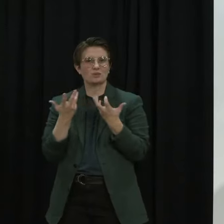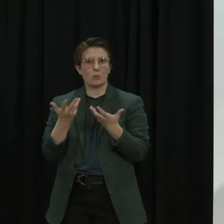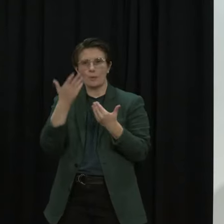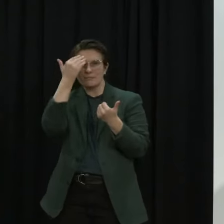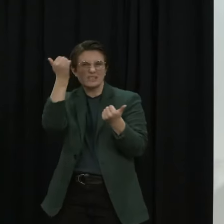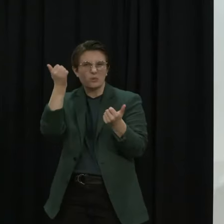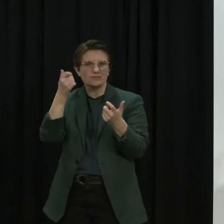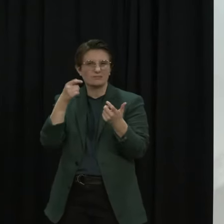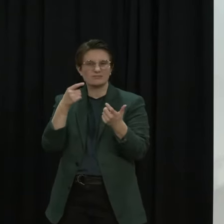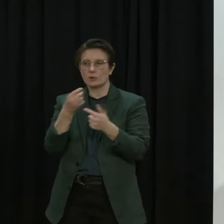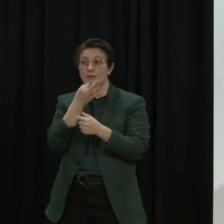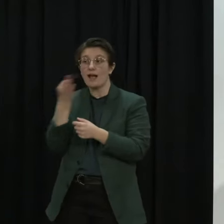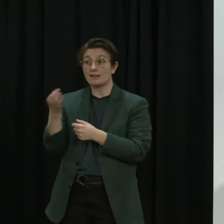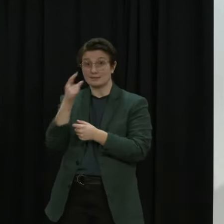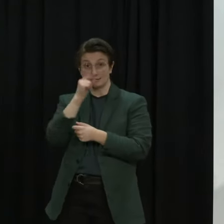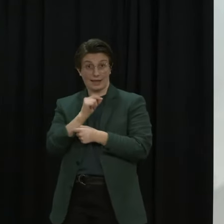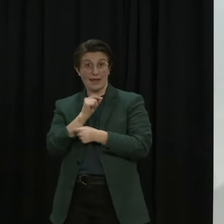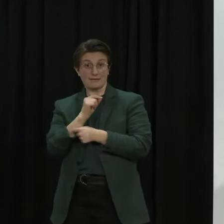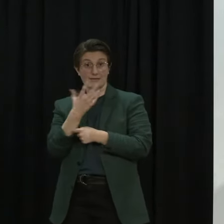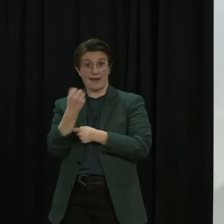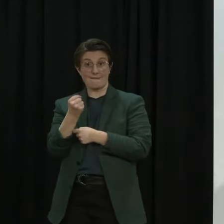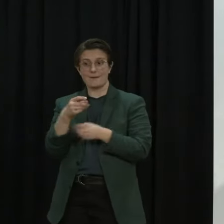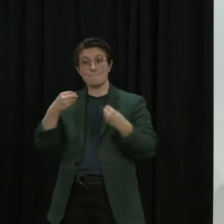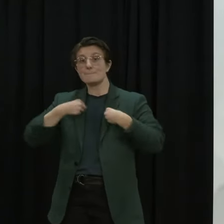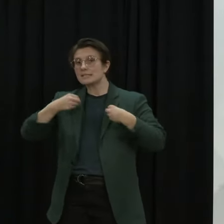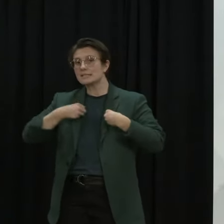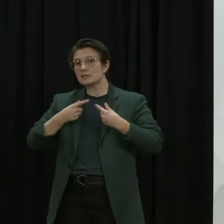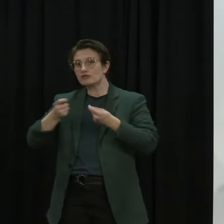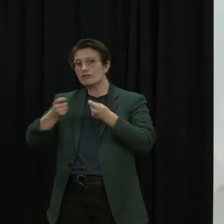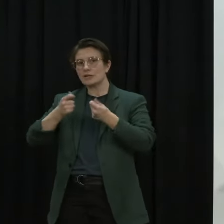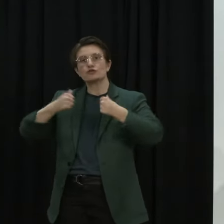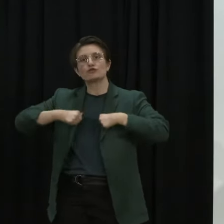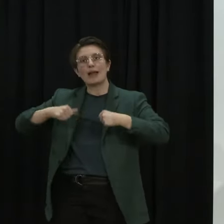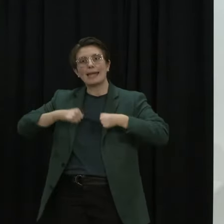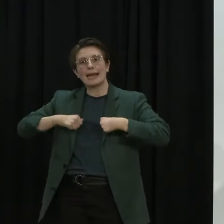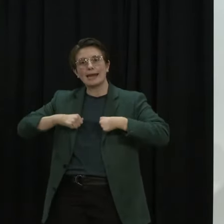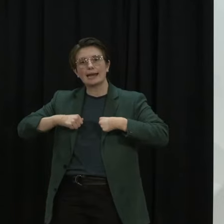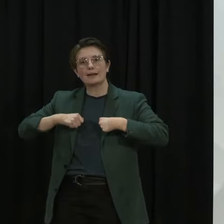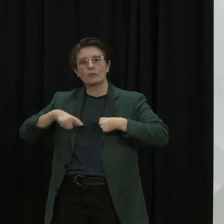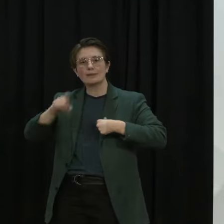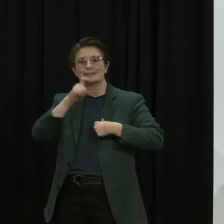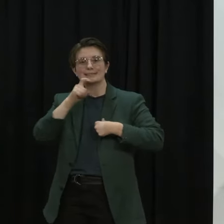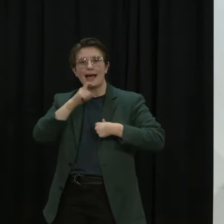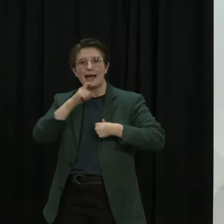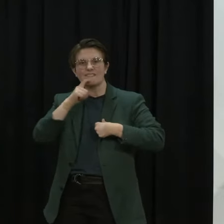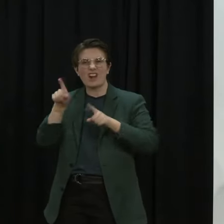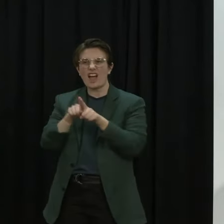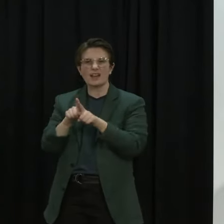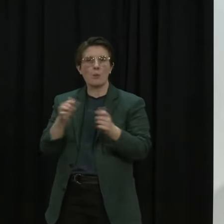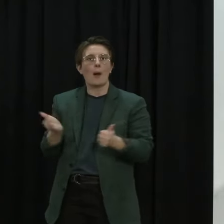one person bubbles, are